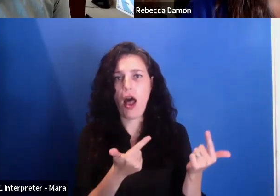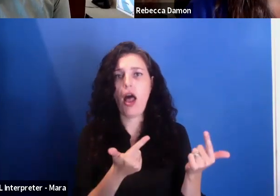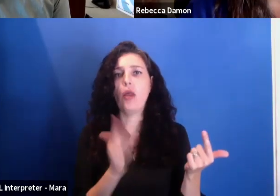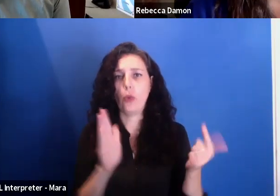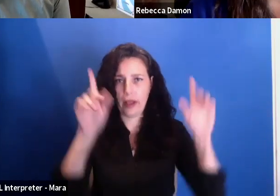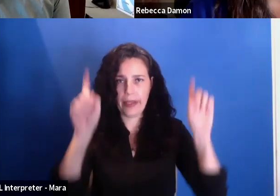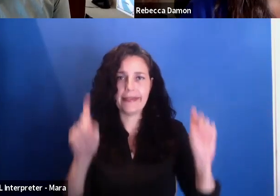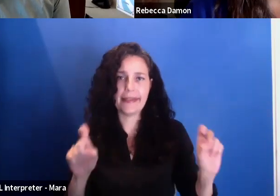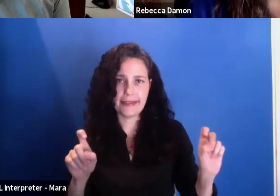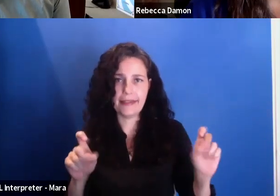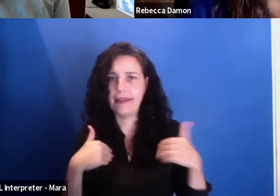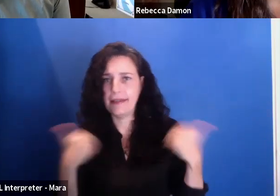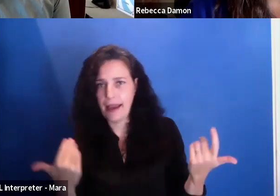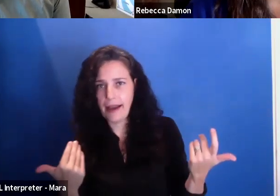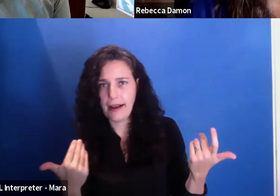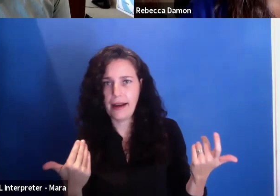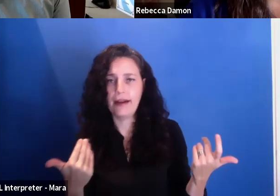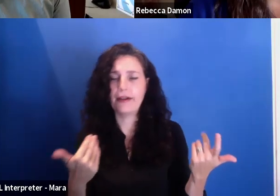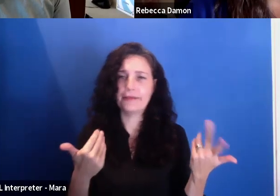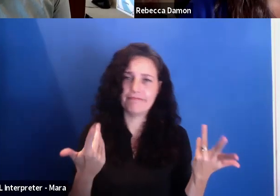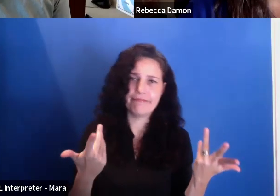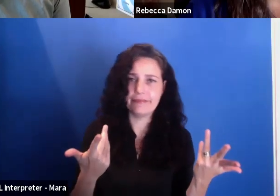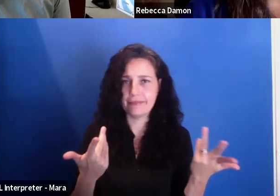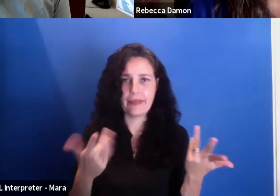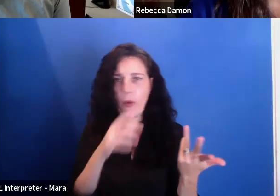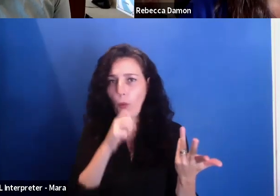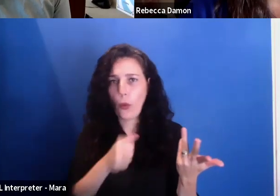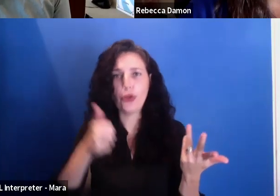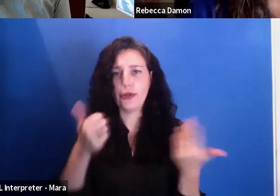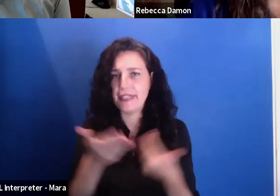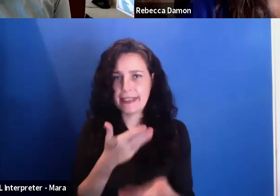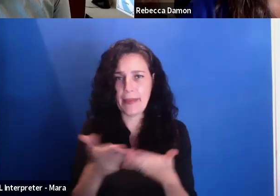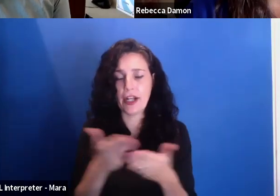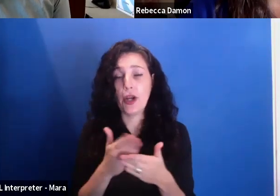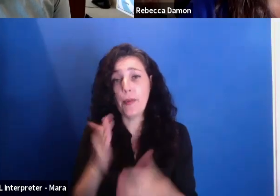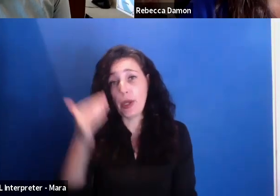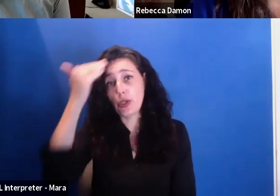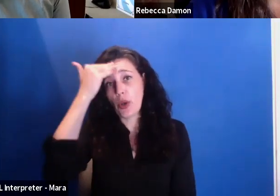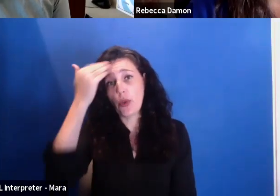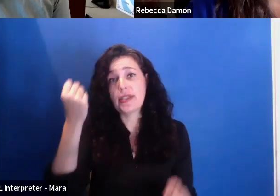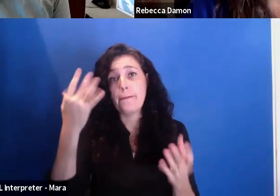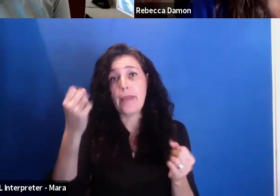But I do want to note that there are a variety of ways of collecting the sample necessary for COVID testing,